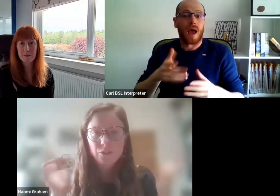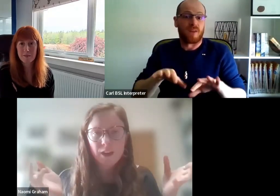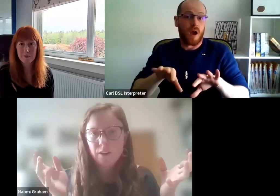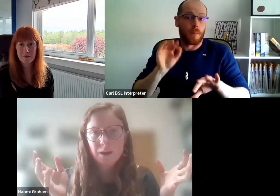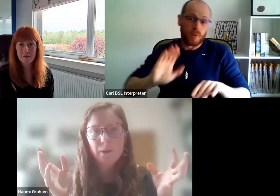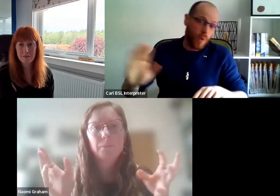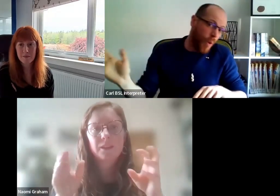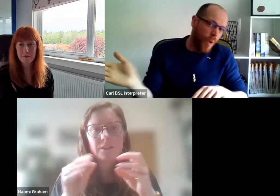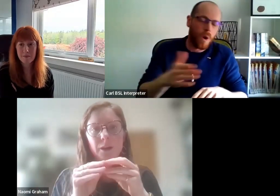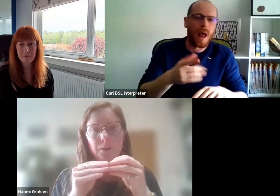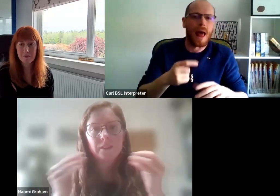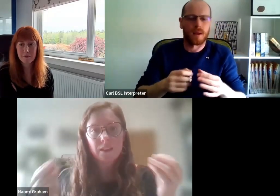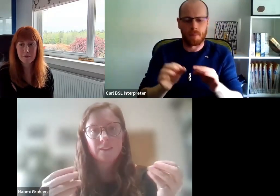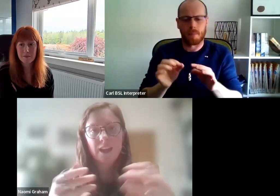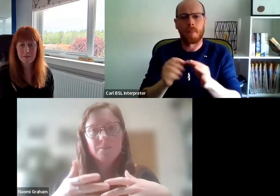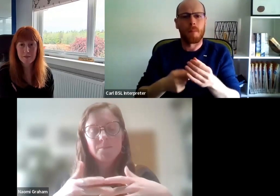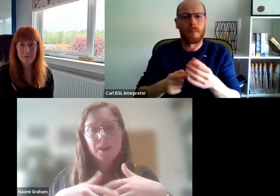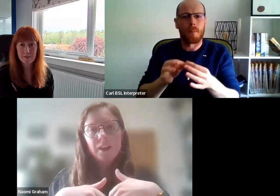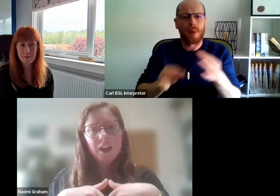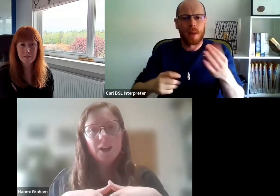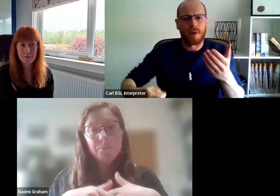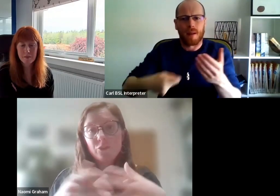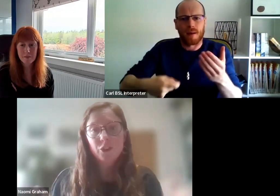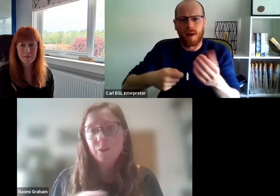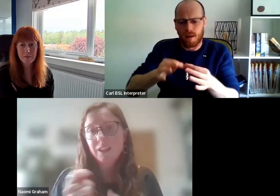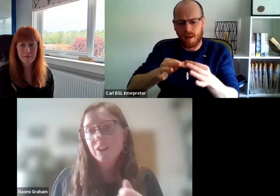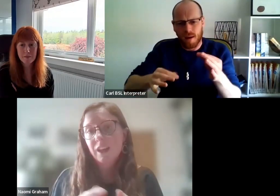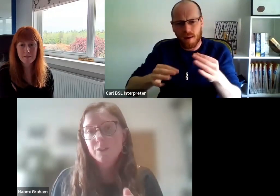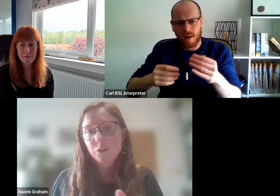great thing about pipe cleaners as well is because they're the same, during the like